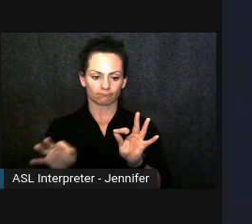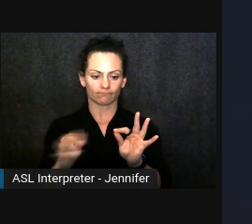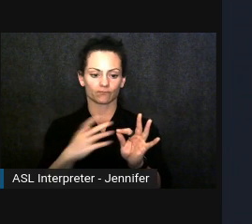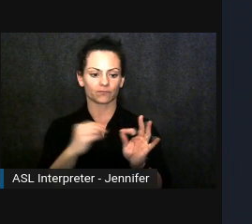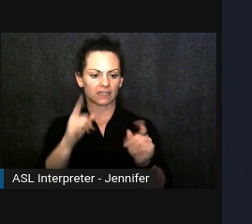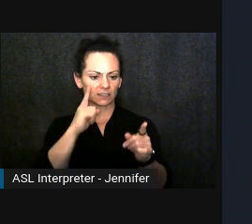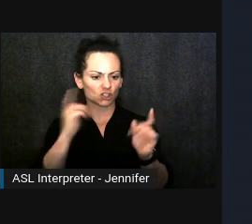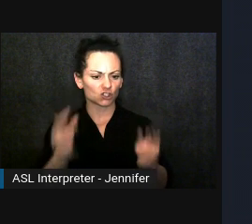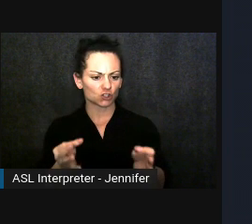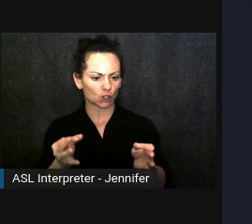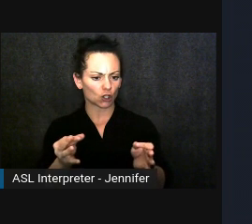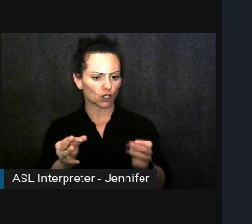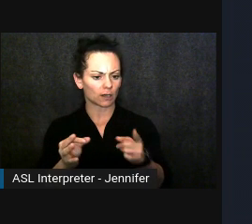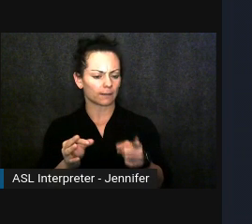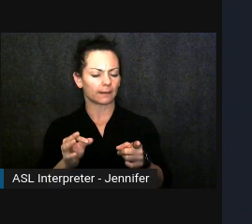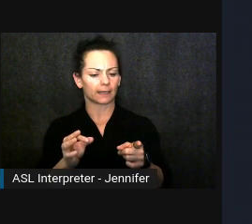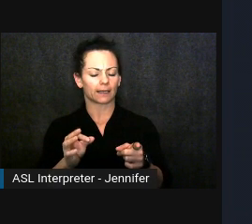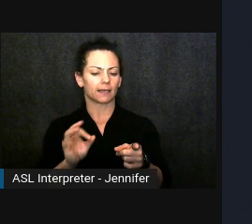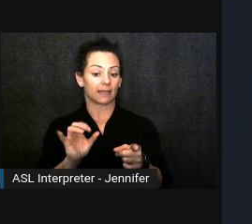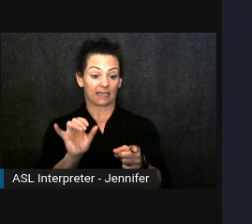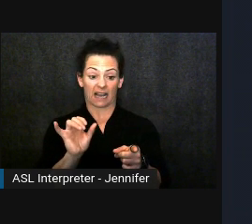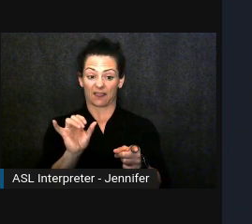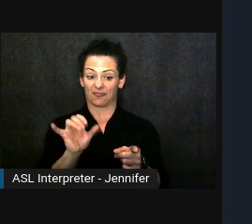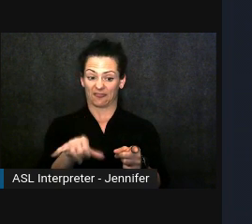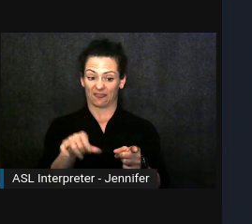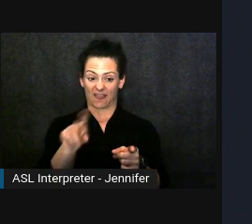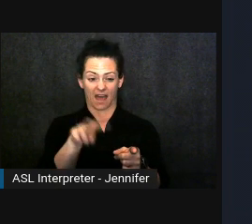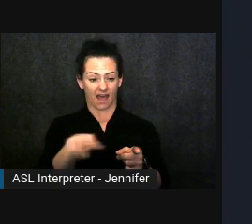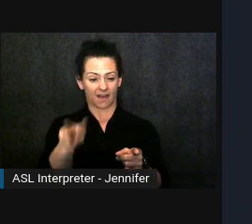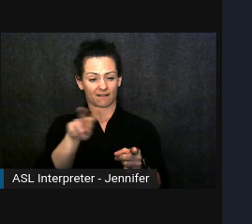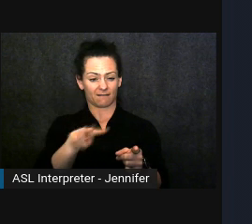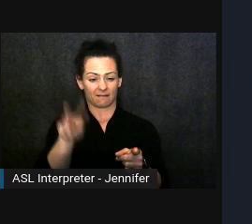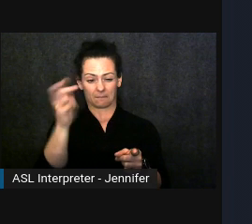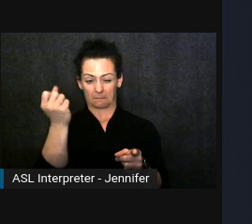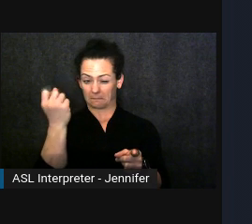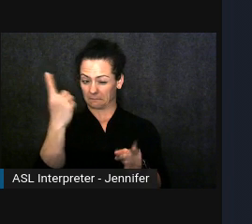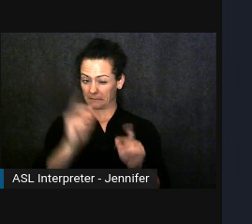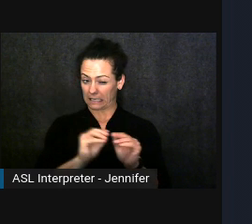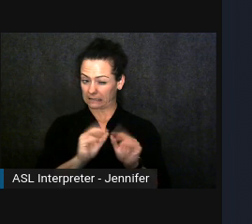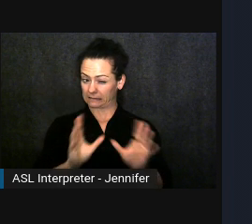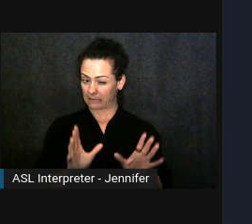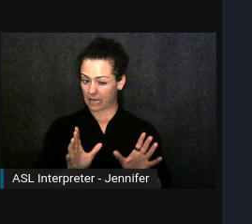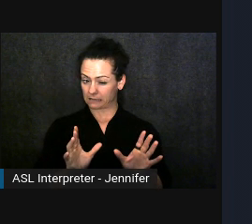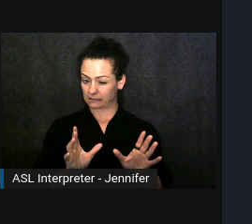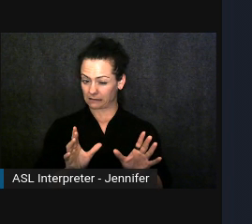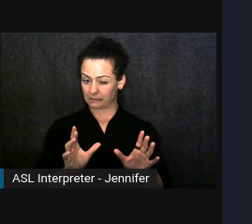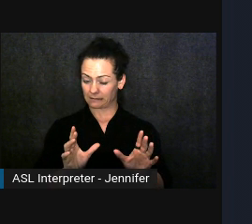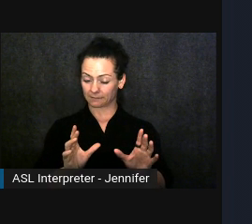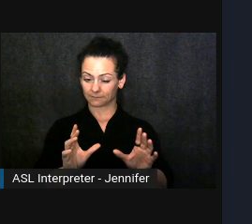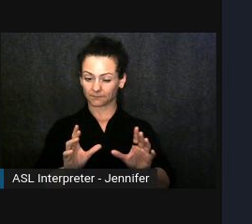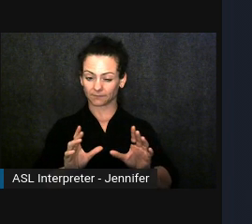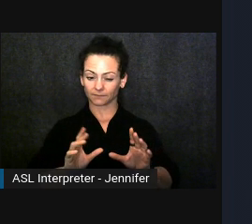Does this logically makes sense? You can obviously use the keyboard